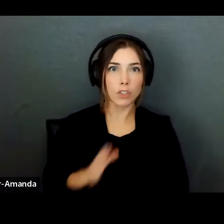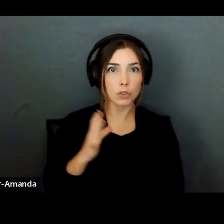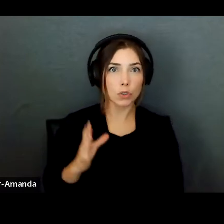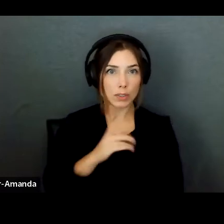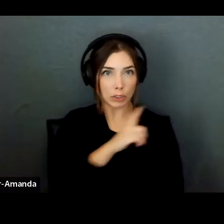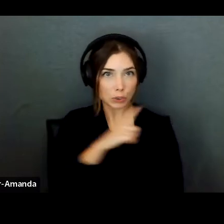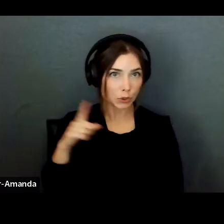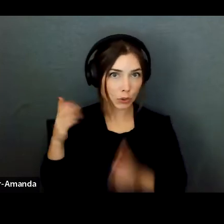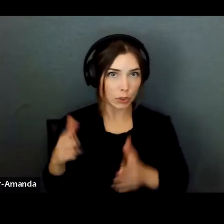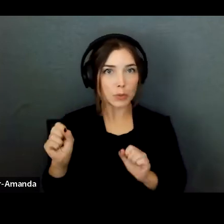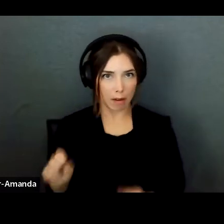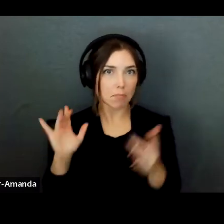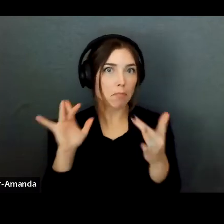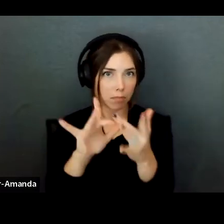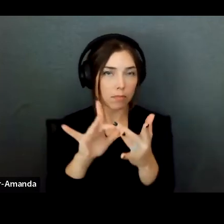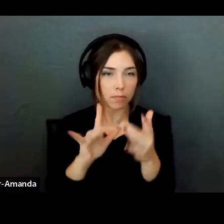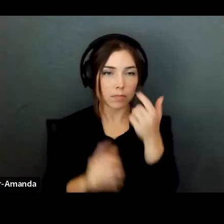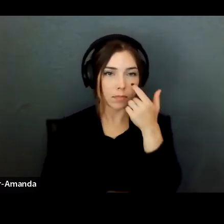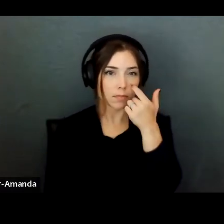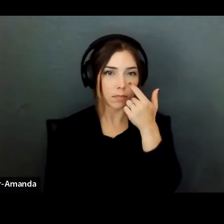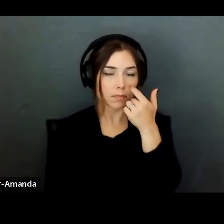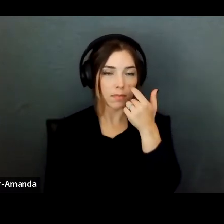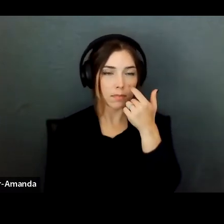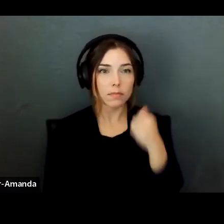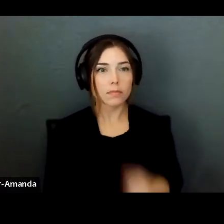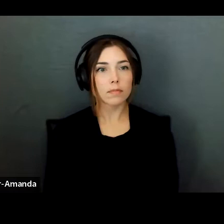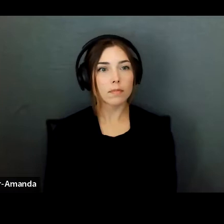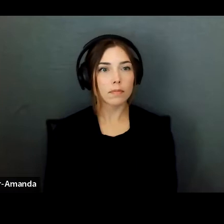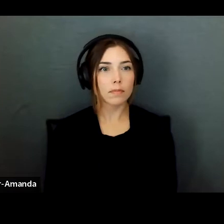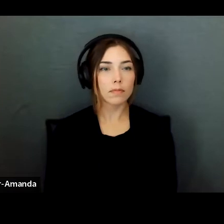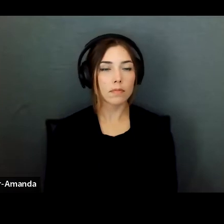And I think for your day-to-day work, the opportunity that we really want to support